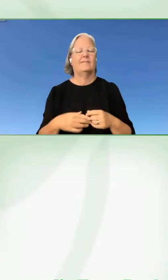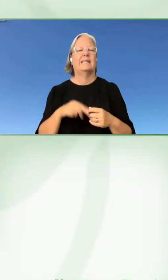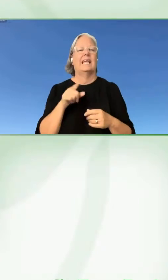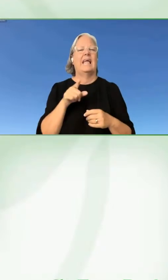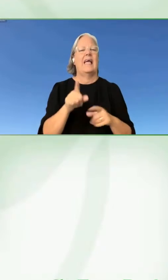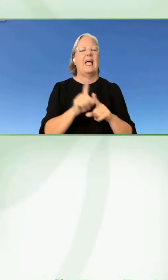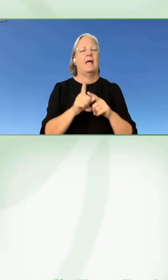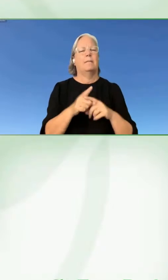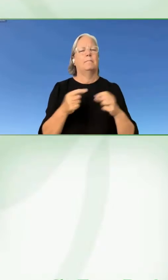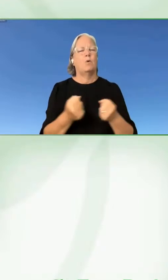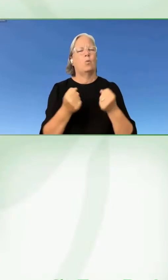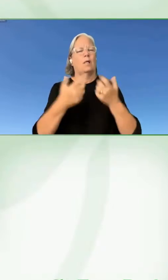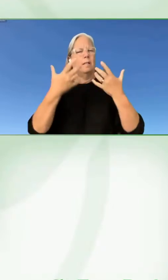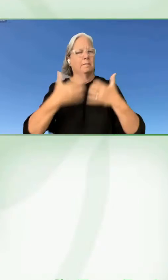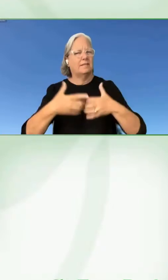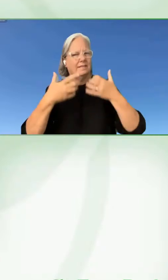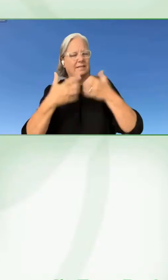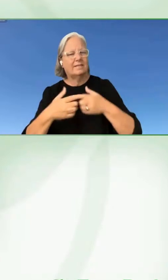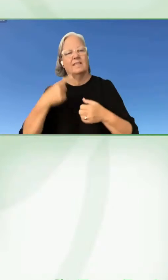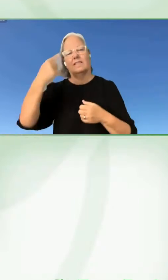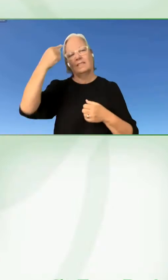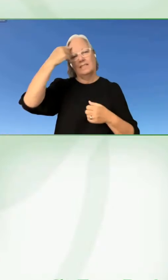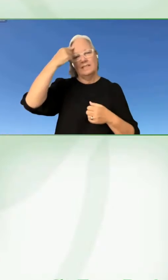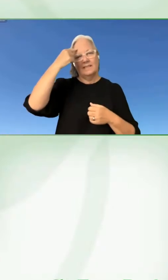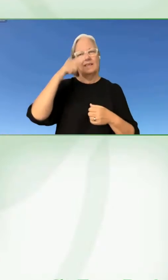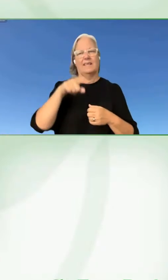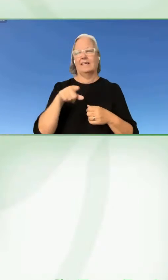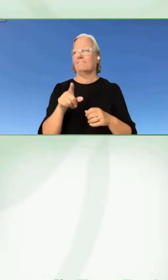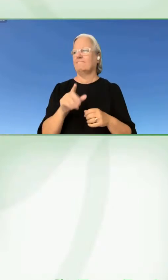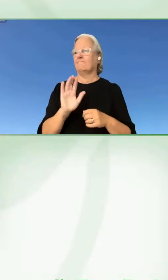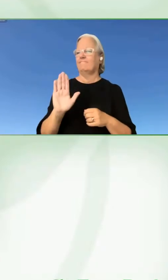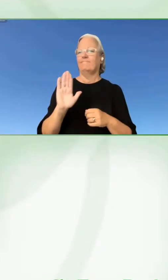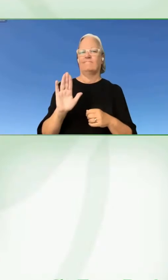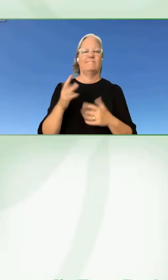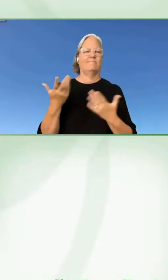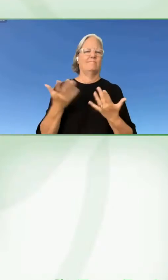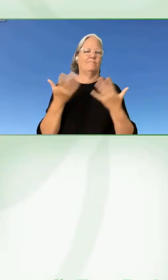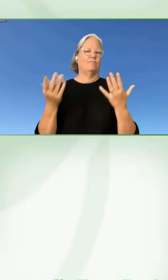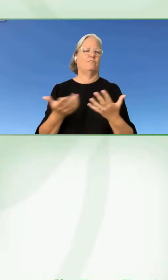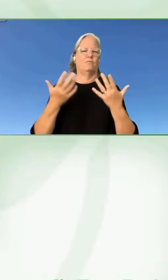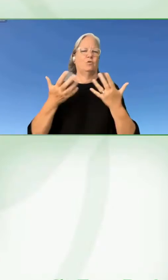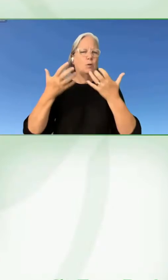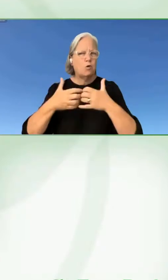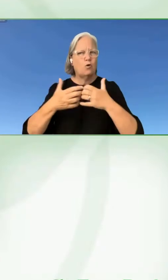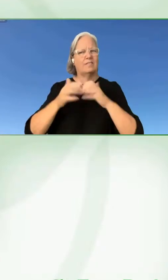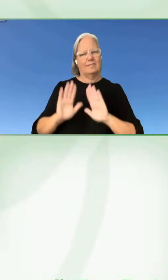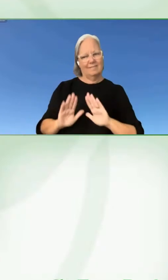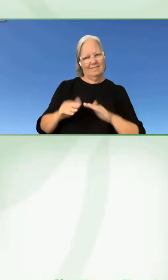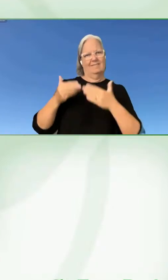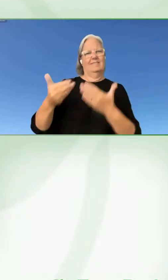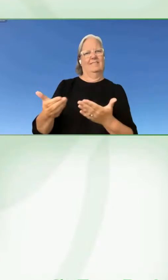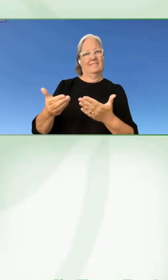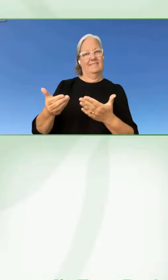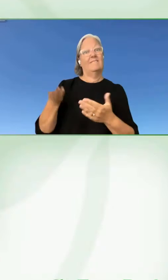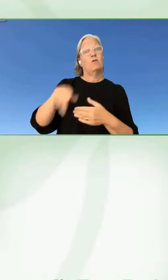Considering that the proactive mechanism is provisioned without submission of documents